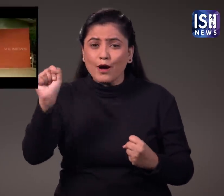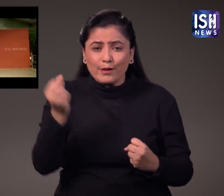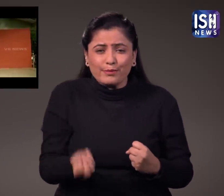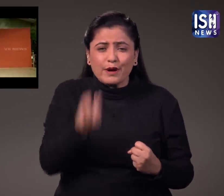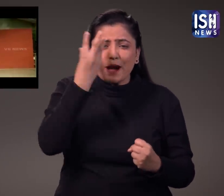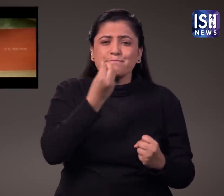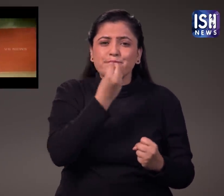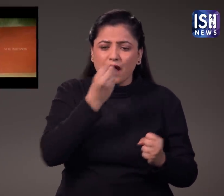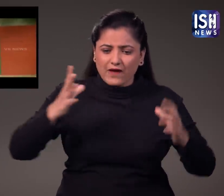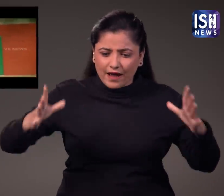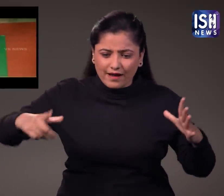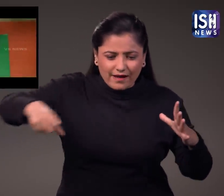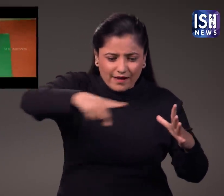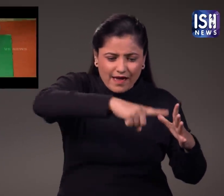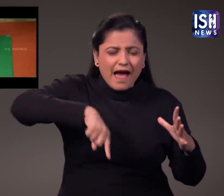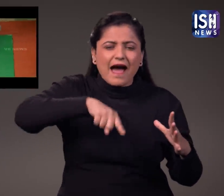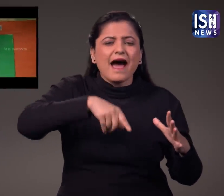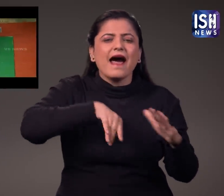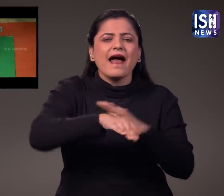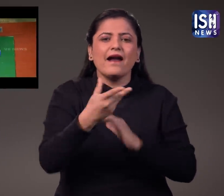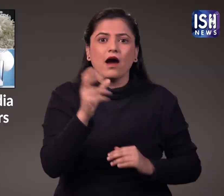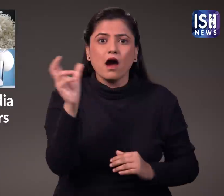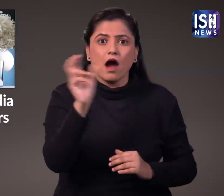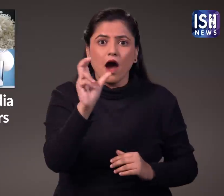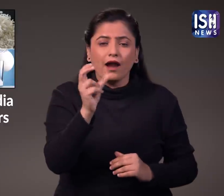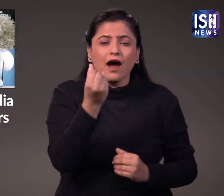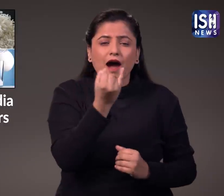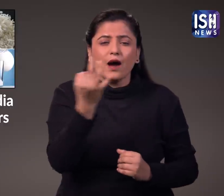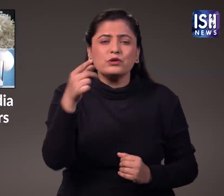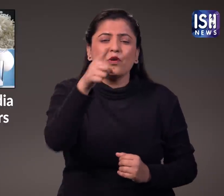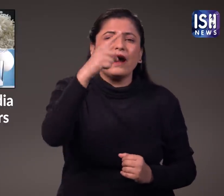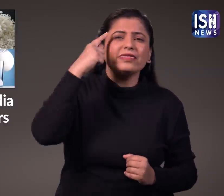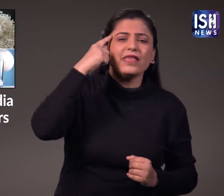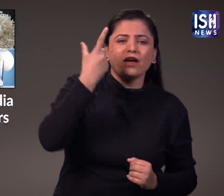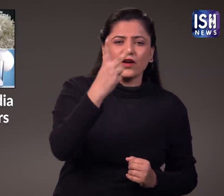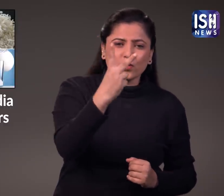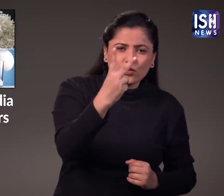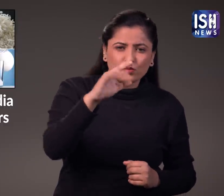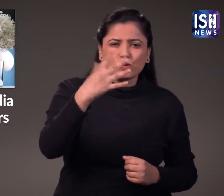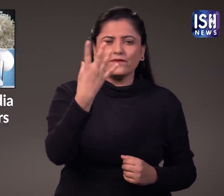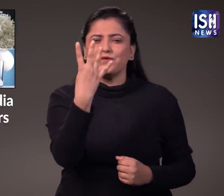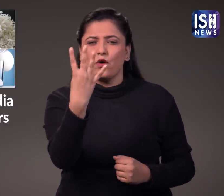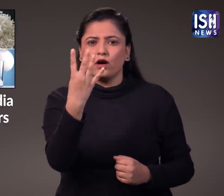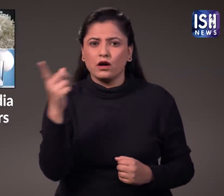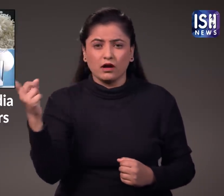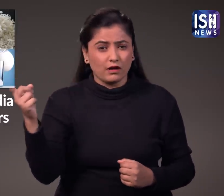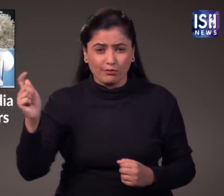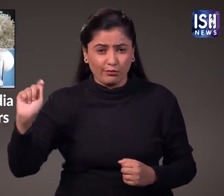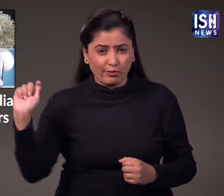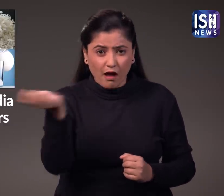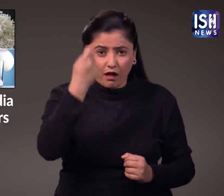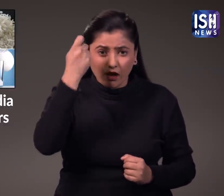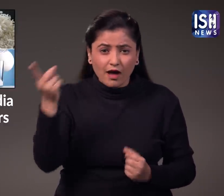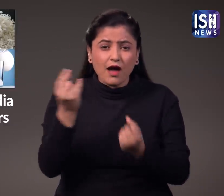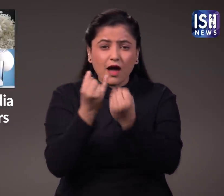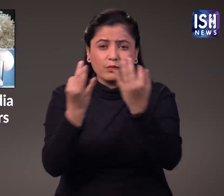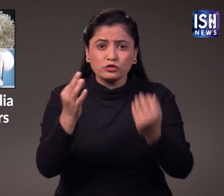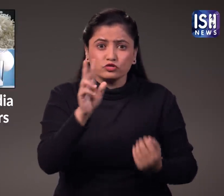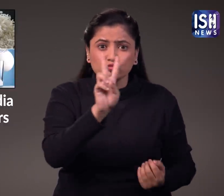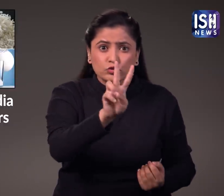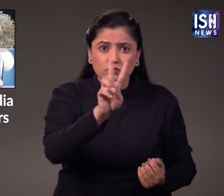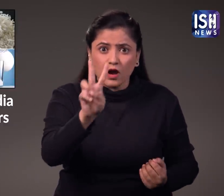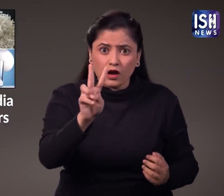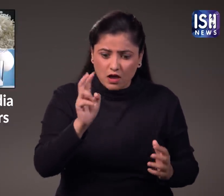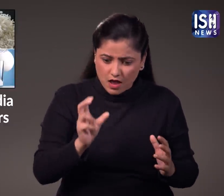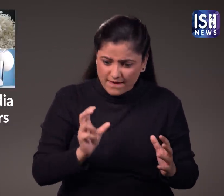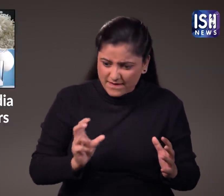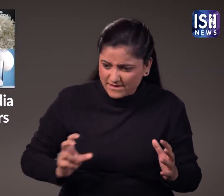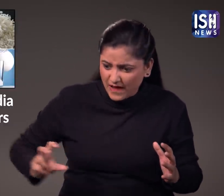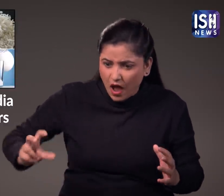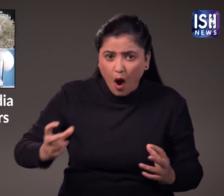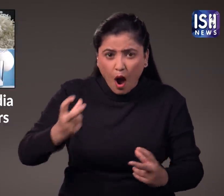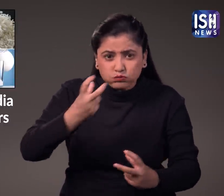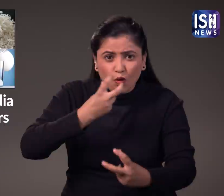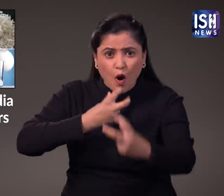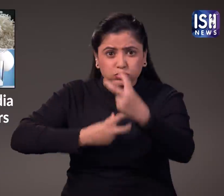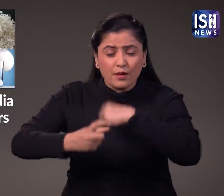He includes not 2 or 4 but 22 eggs,